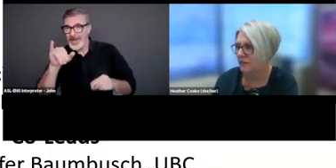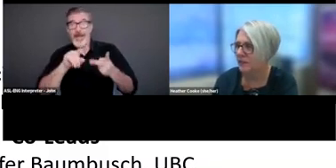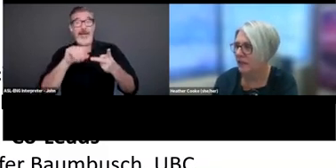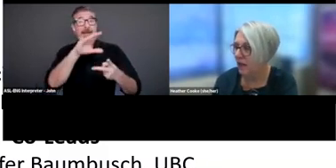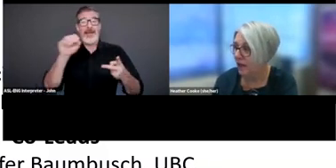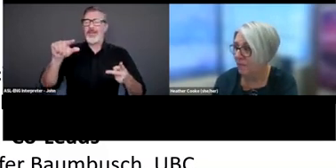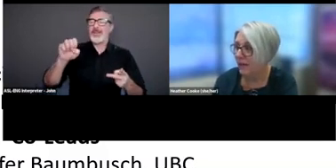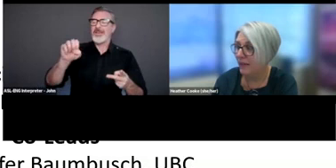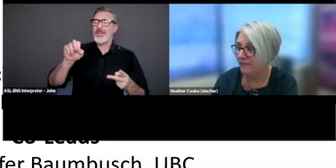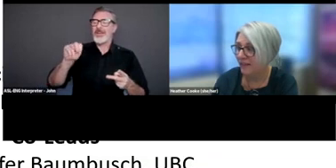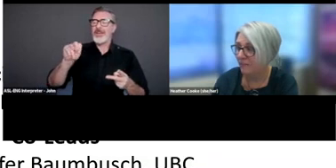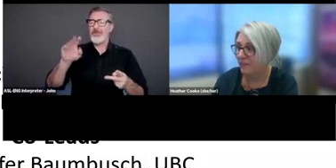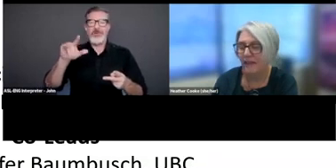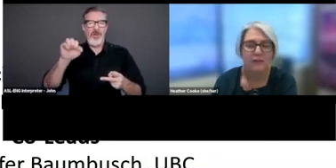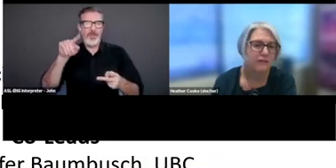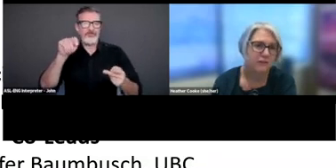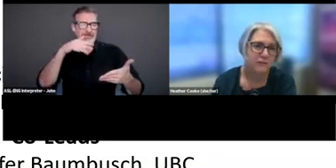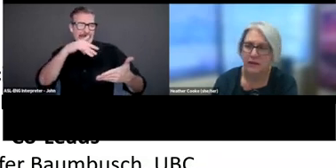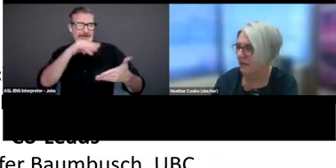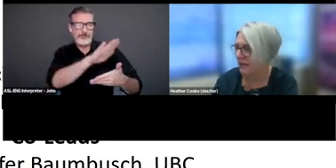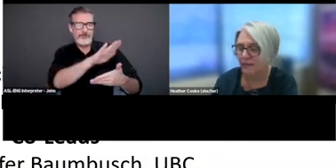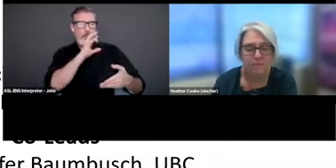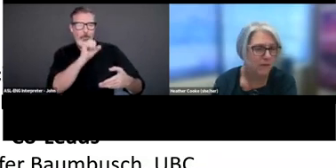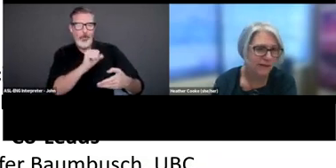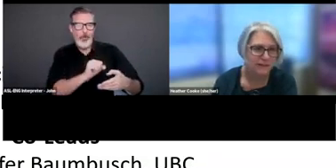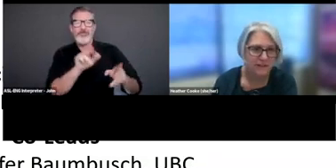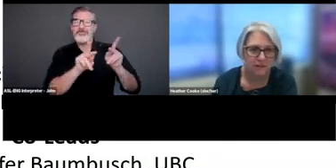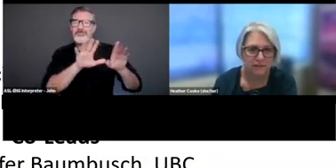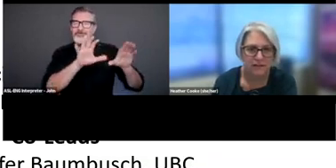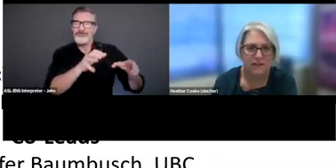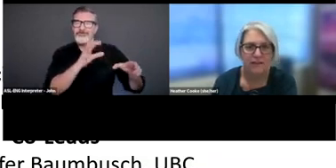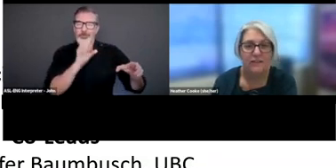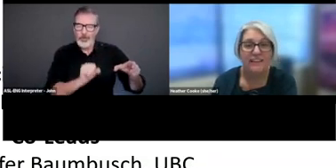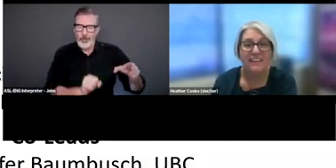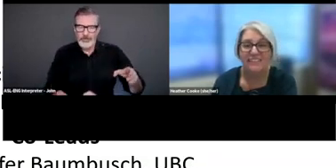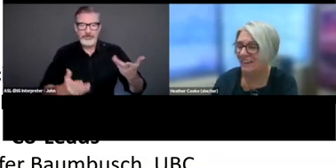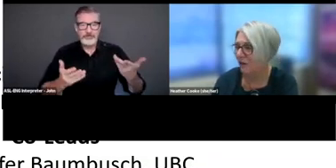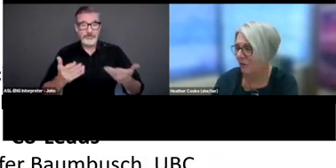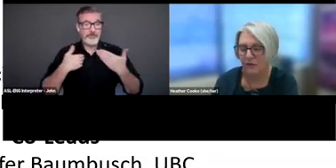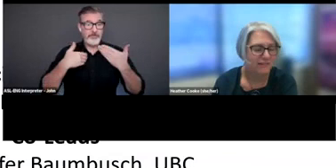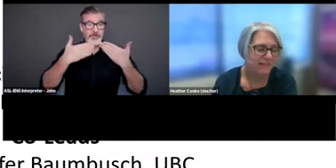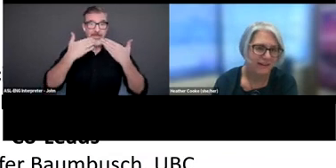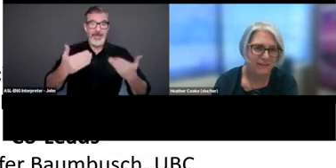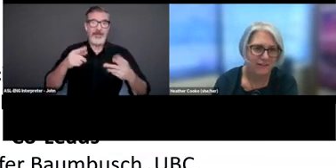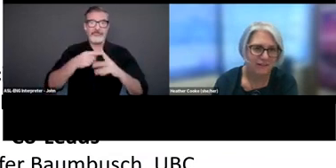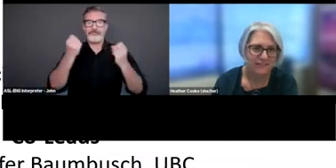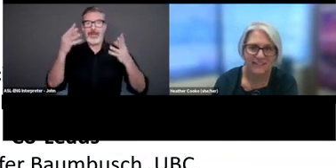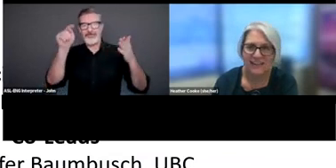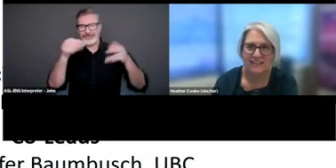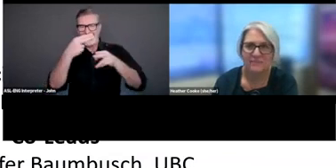out after the fact. And a big thank you to Caitlin Bowman who did all of the fantastic artwork you saw today.